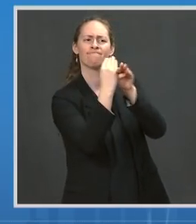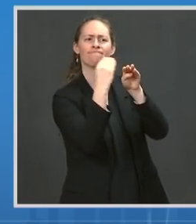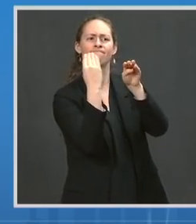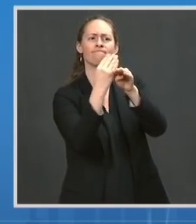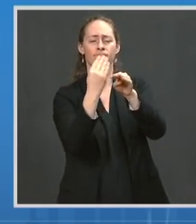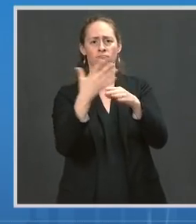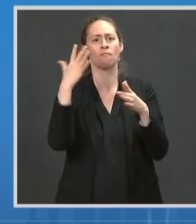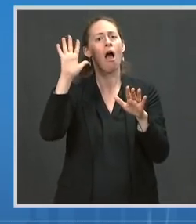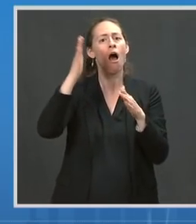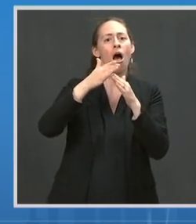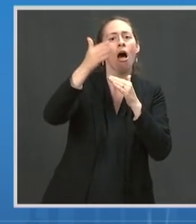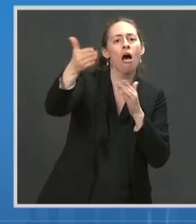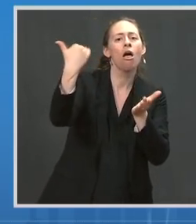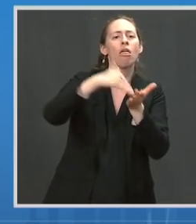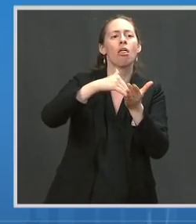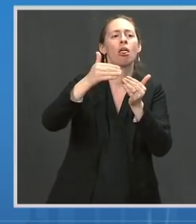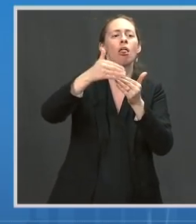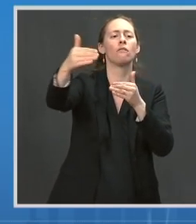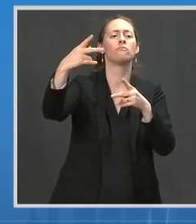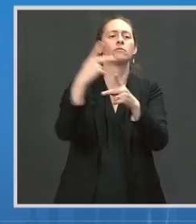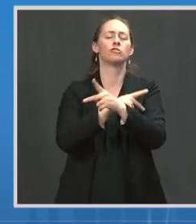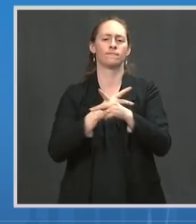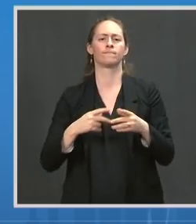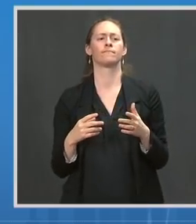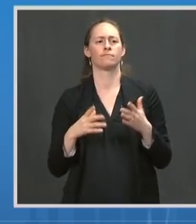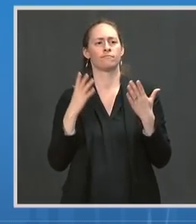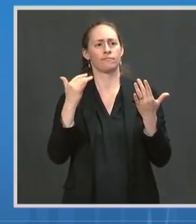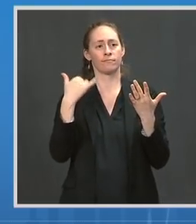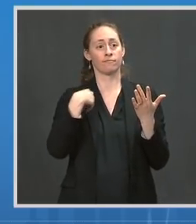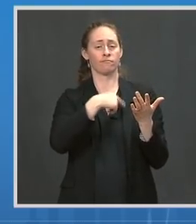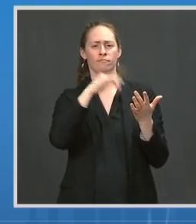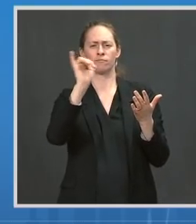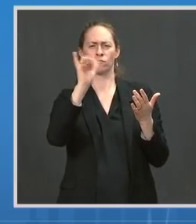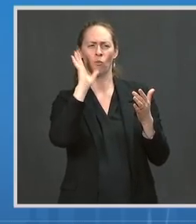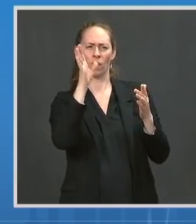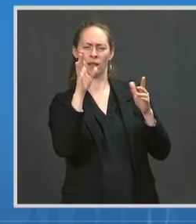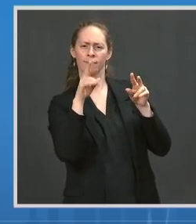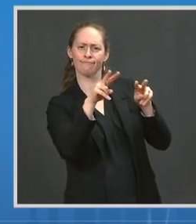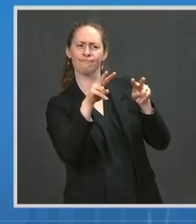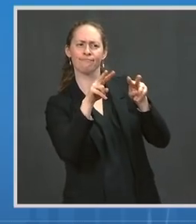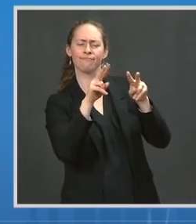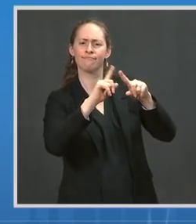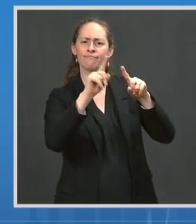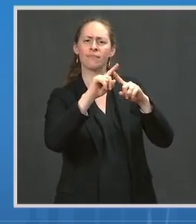This includes surveillance of breakthrough infections, as well as more and more -- as more and more people get vaccinated.